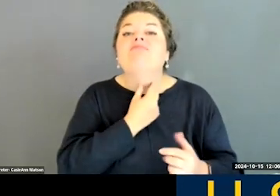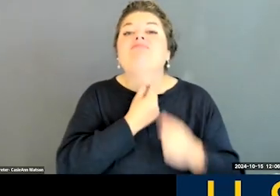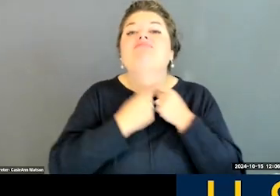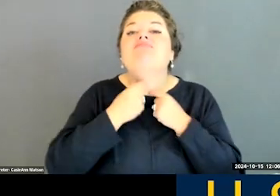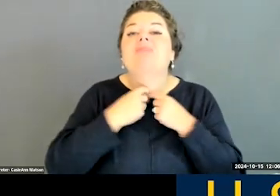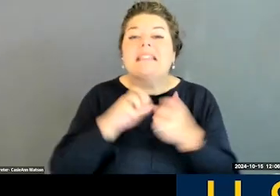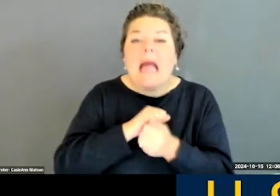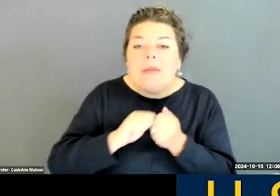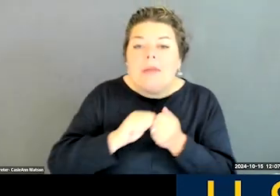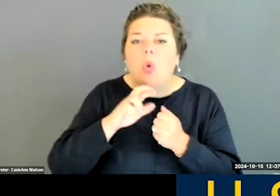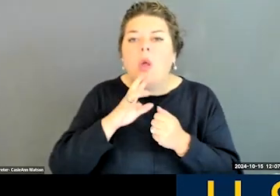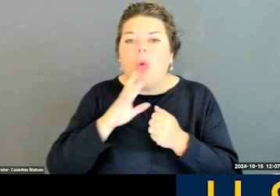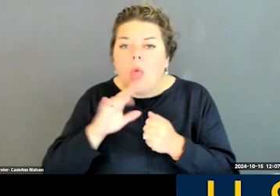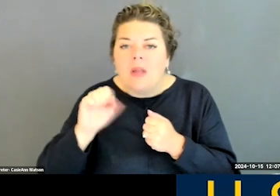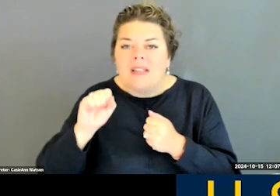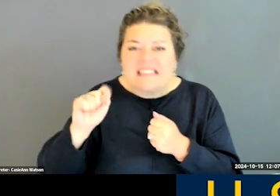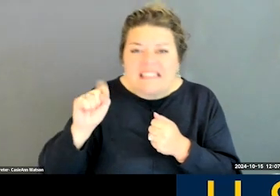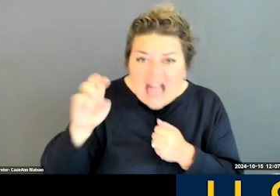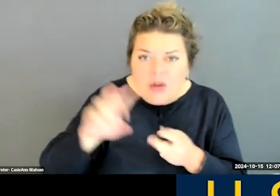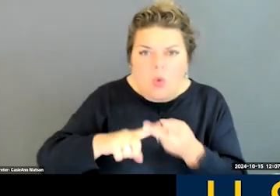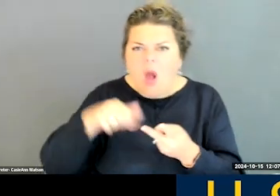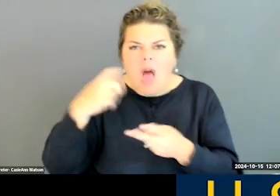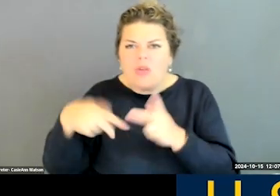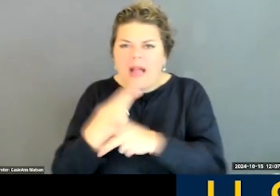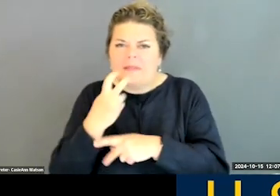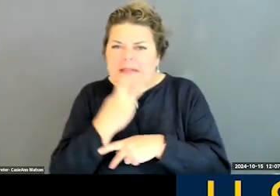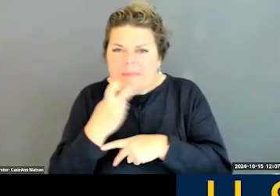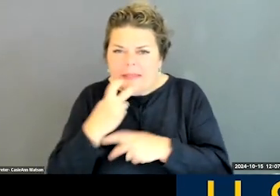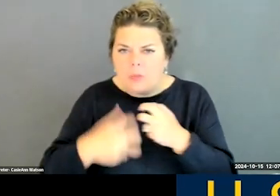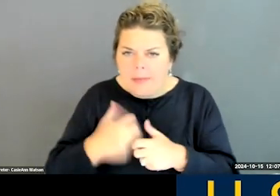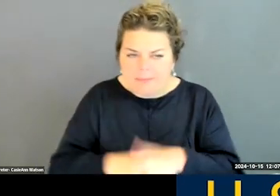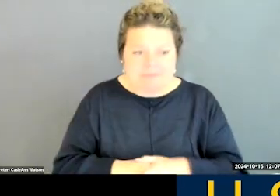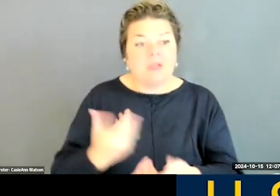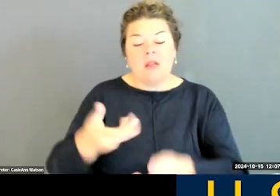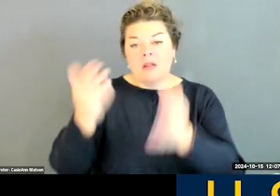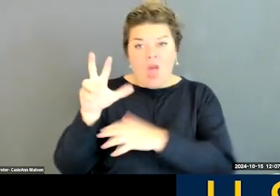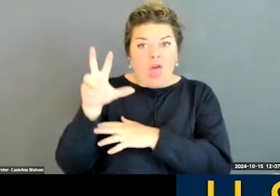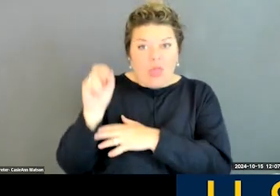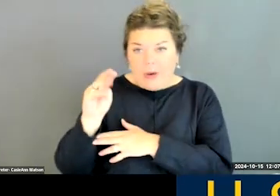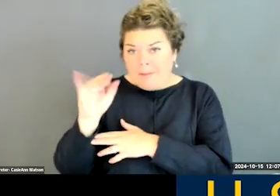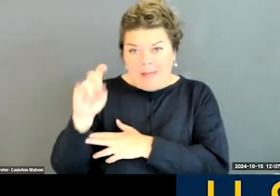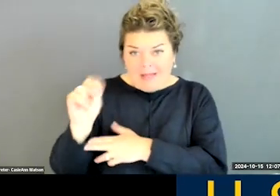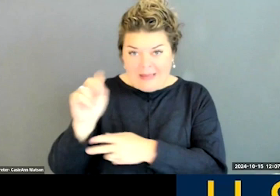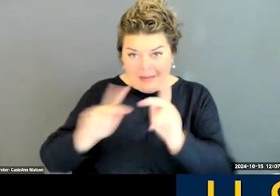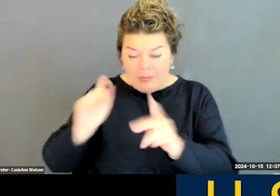or a stutter, or a speech impediment of another kind. 30 million people have hearing loss in both ears,